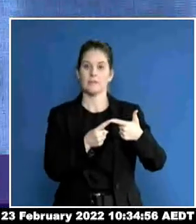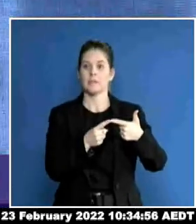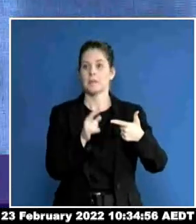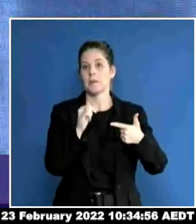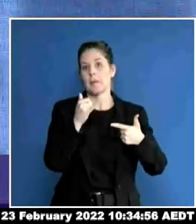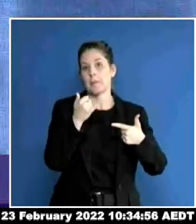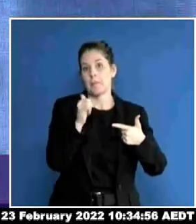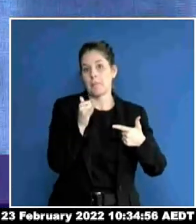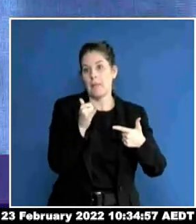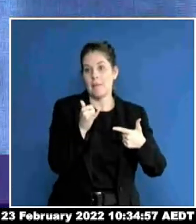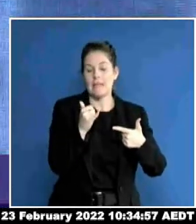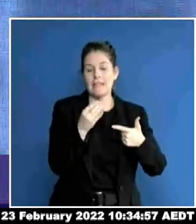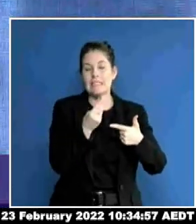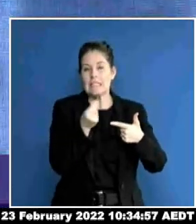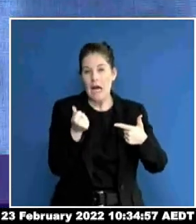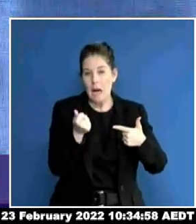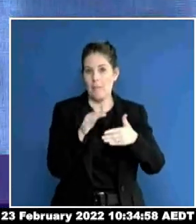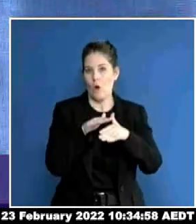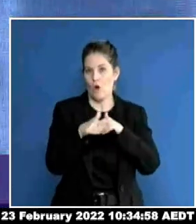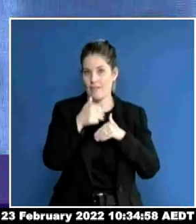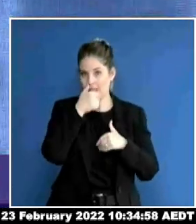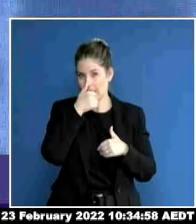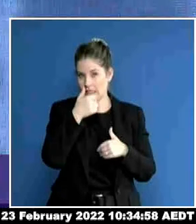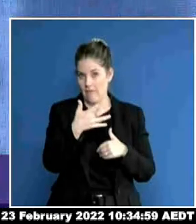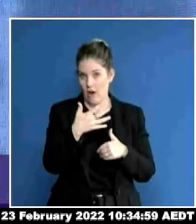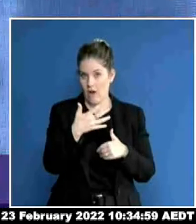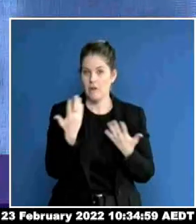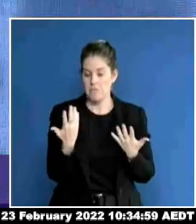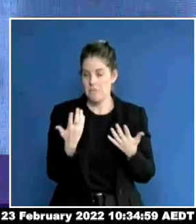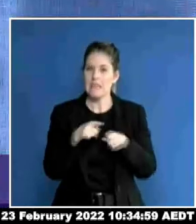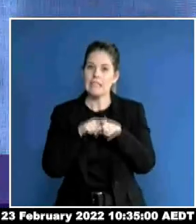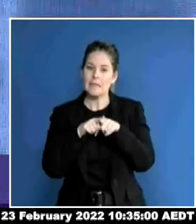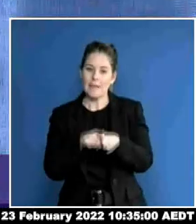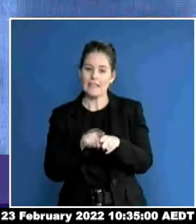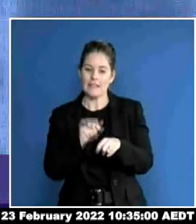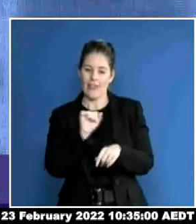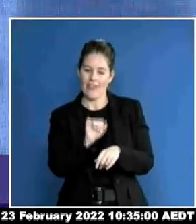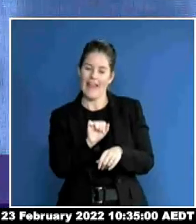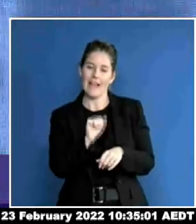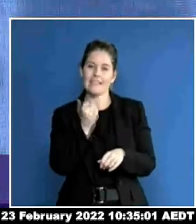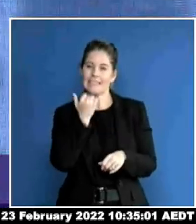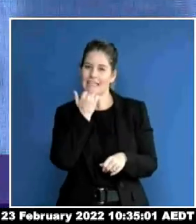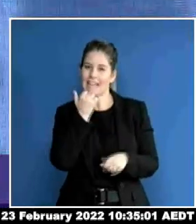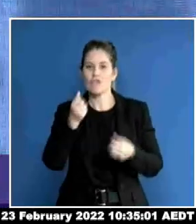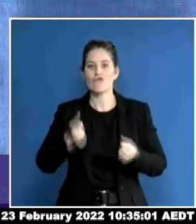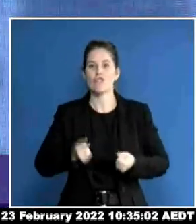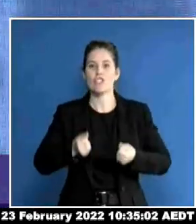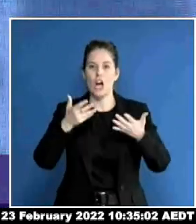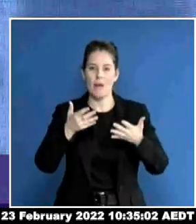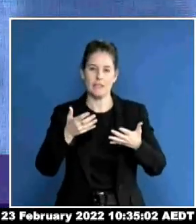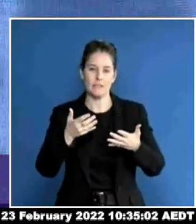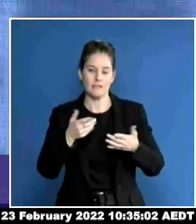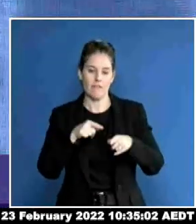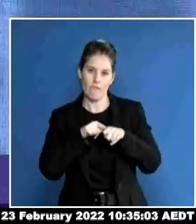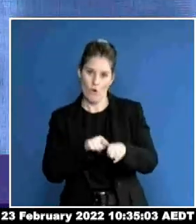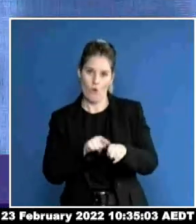depending on the retirement date that applies to them. The person must not be studying full-time.